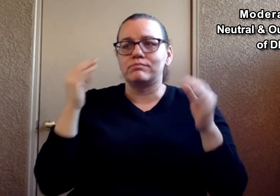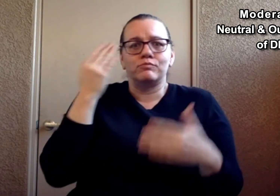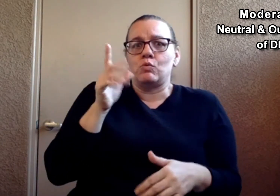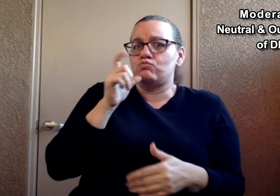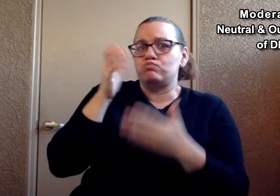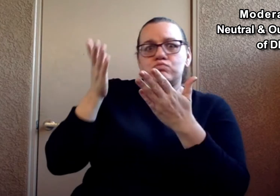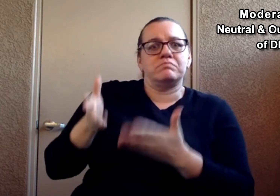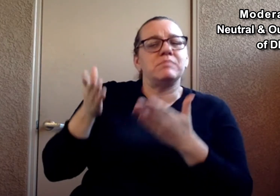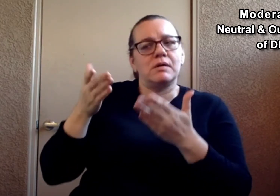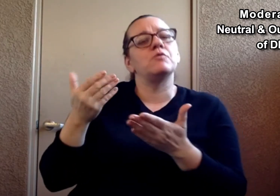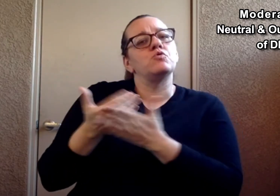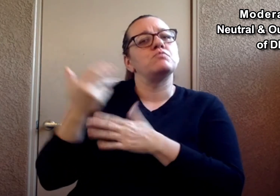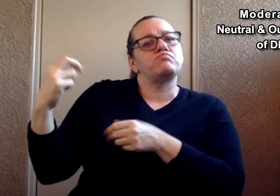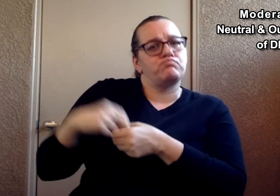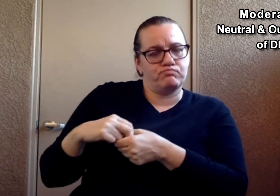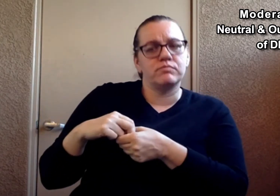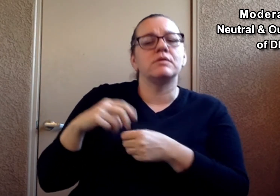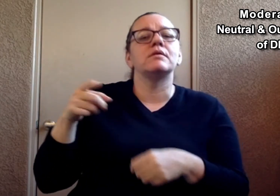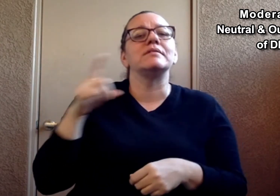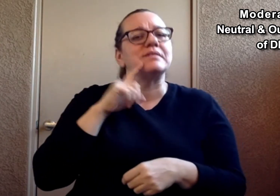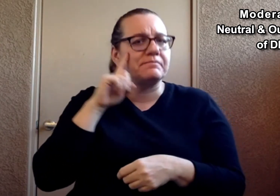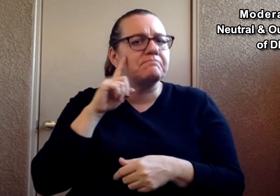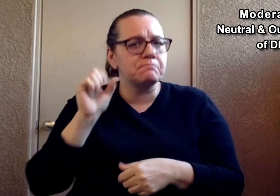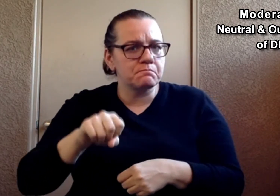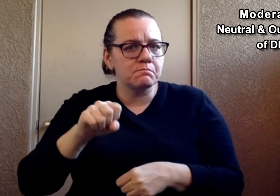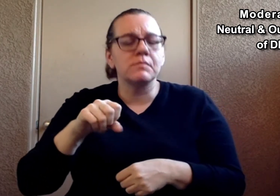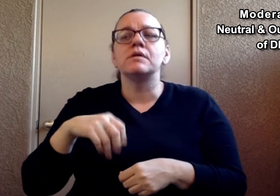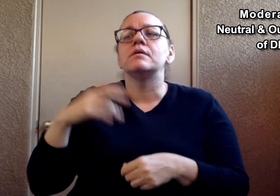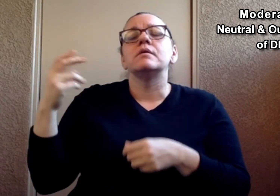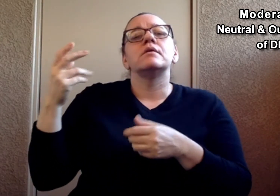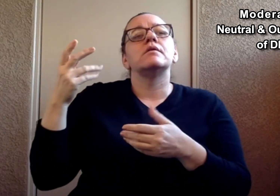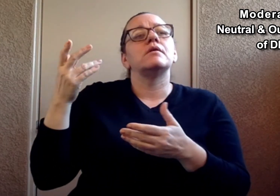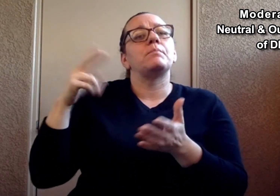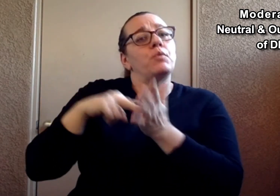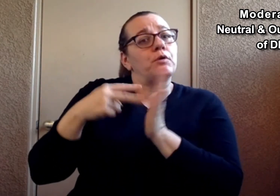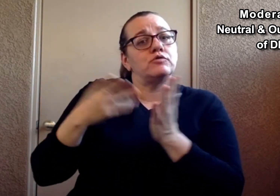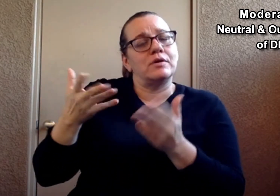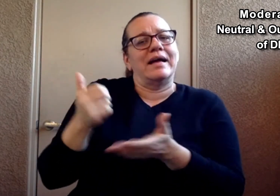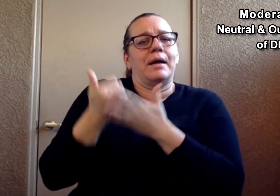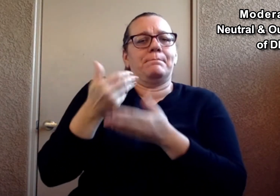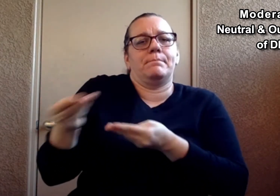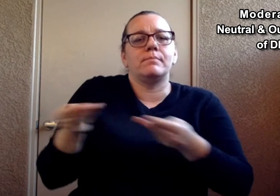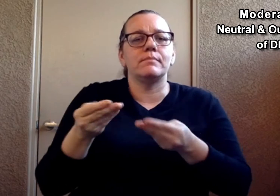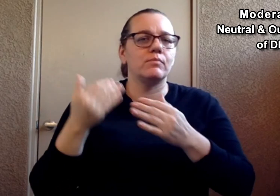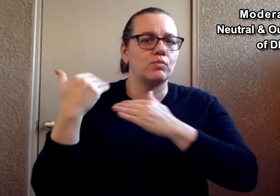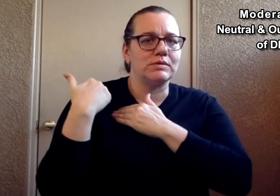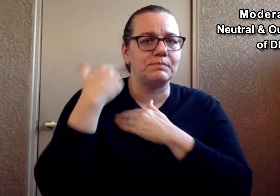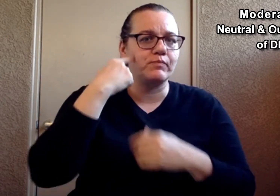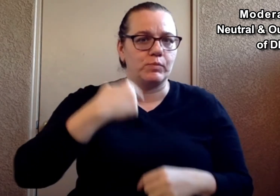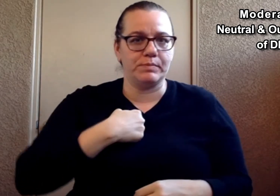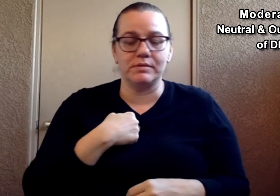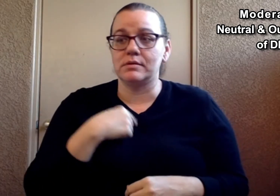That person is Deaf and will be joining the meeting. What is the purpose of Moderator? To help share moderation responsibility for me.